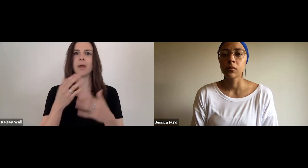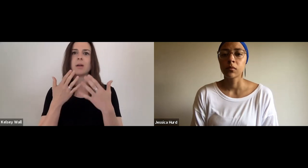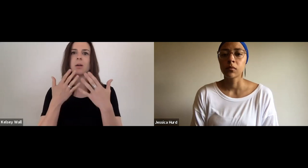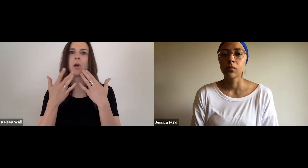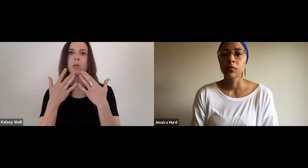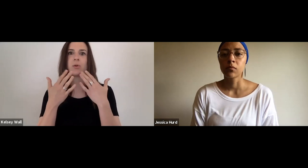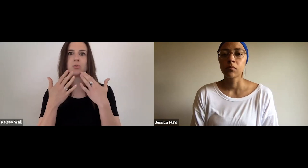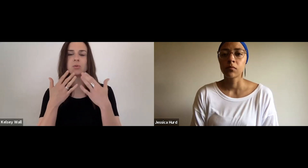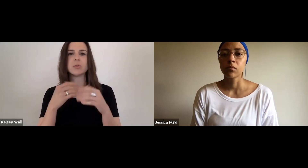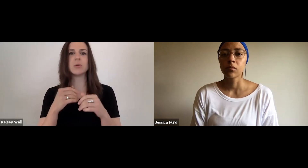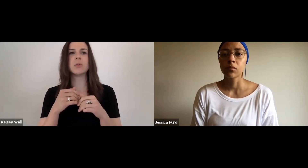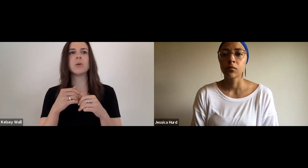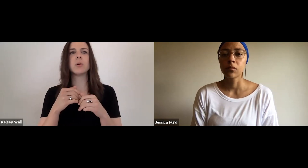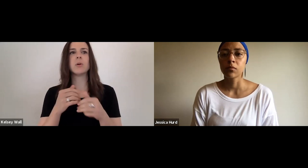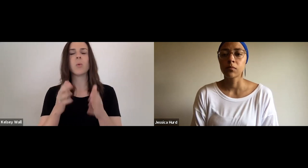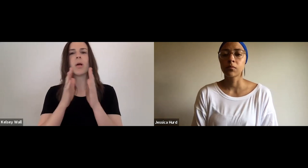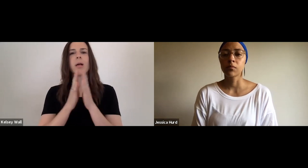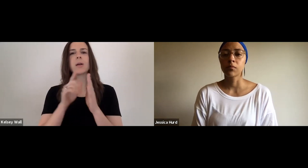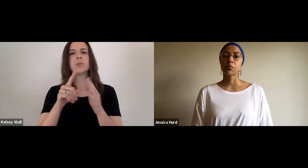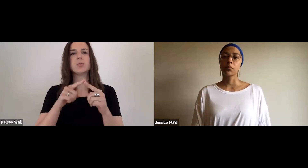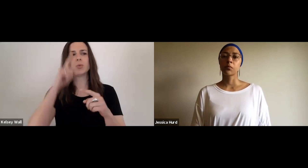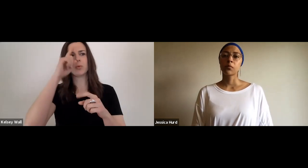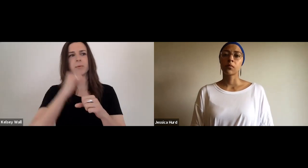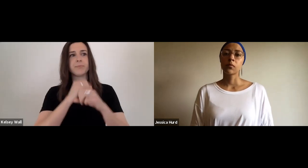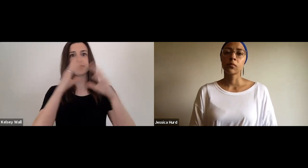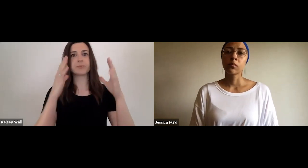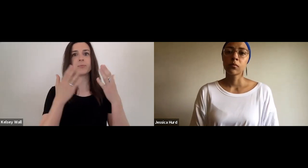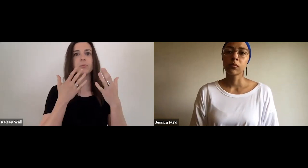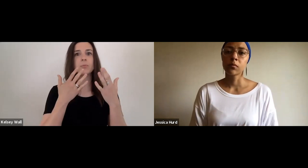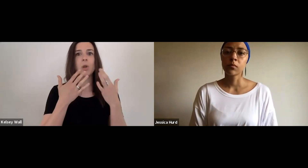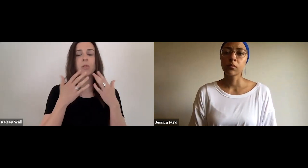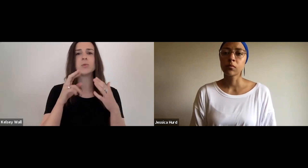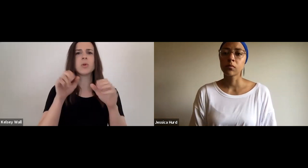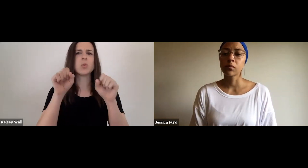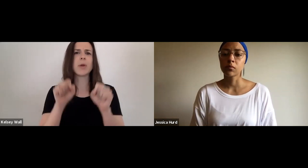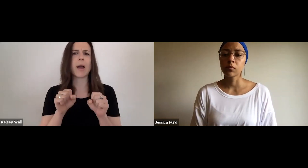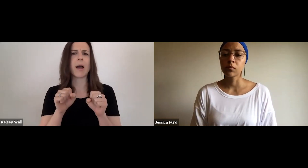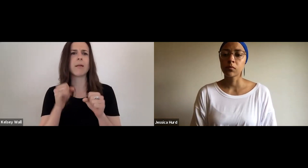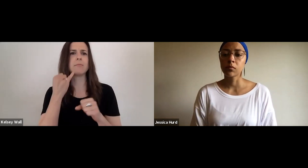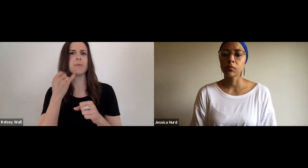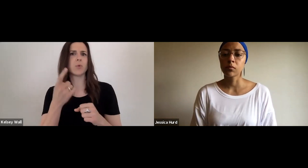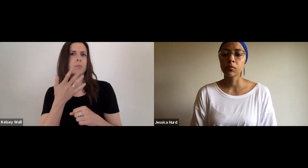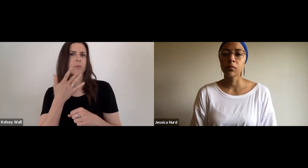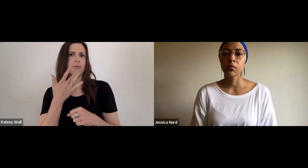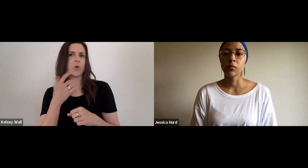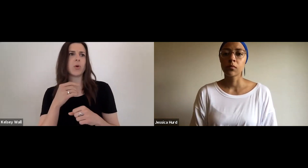This relates to deep breathing and a color exercise. This is a visualization exercise